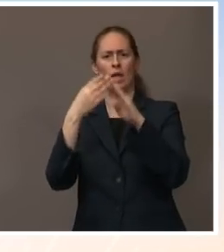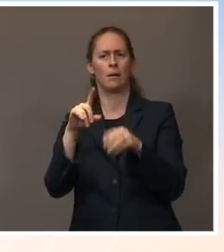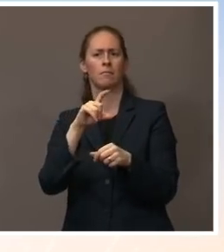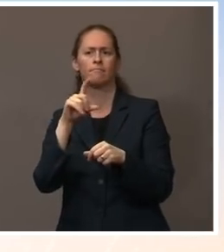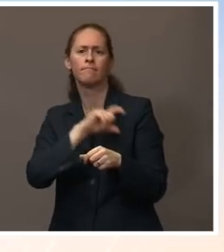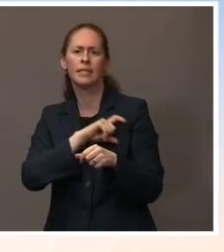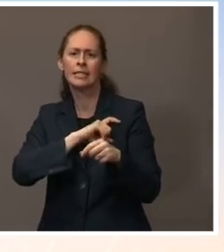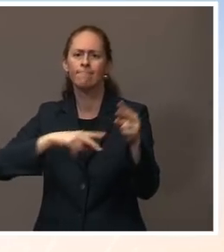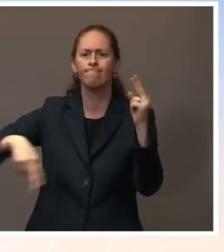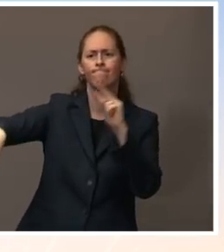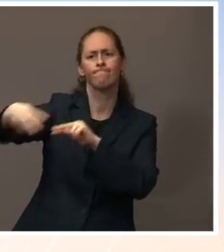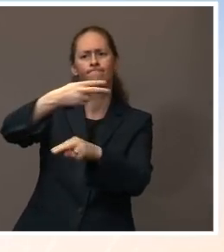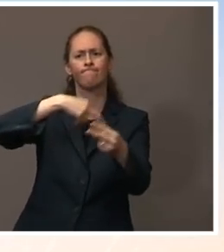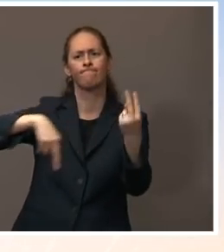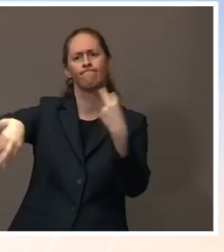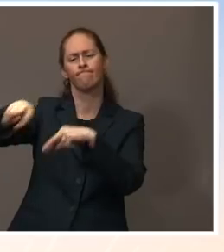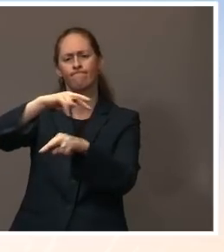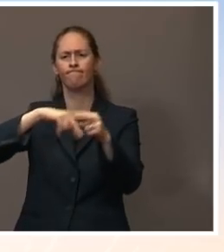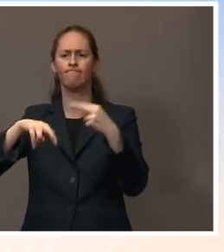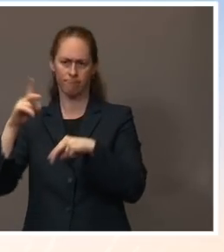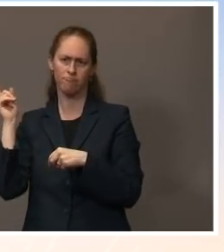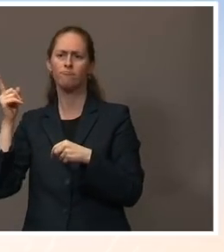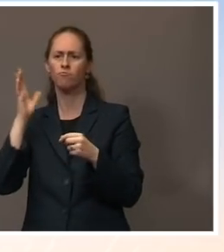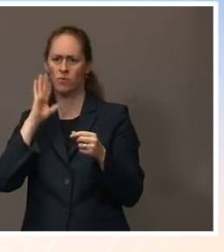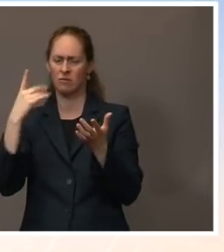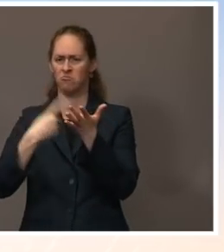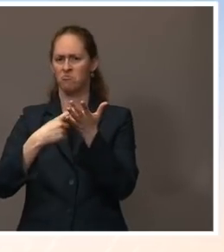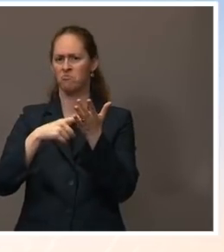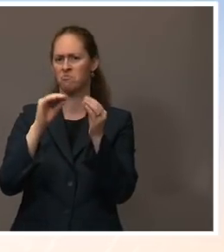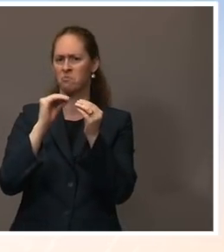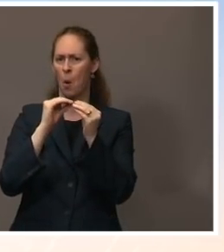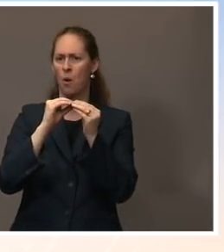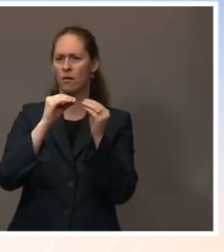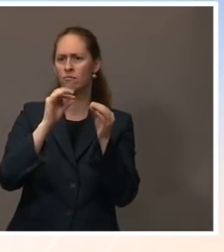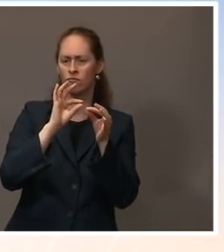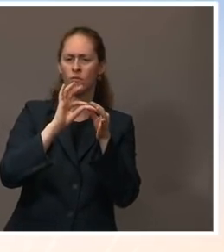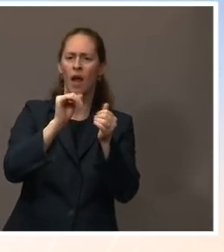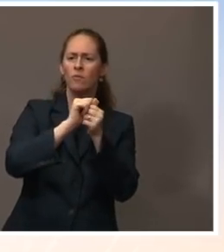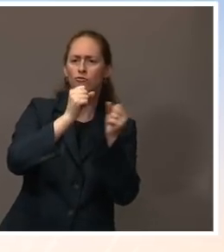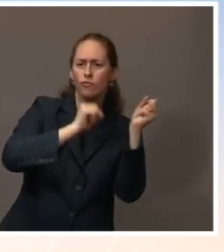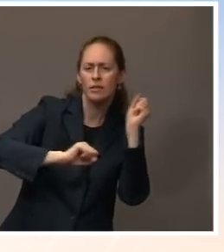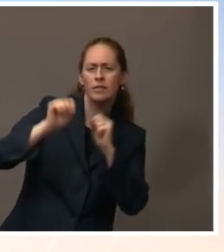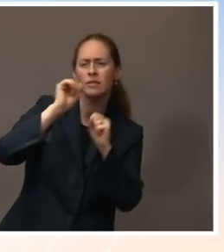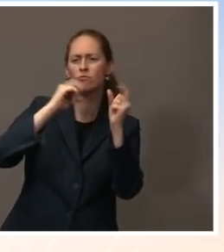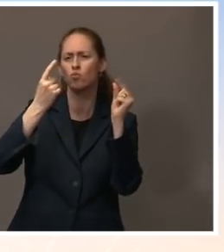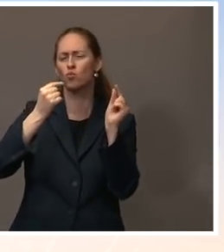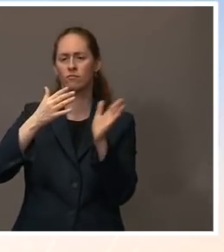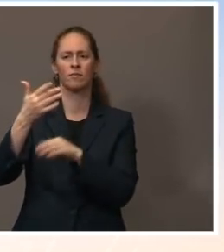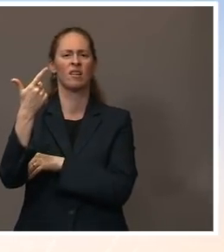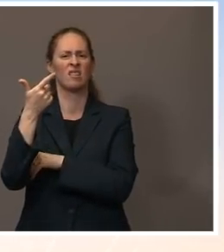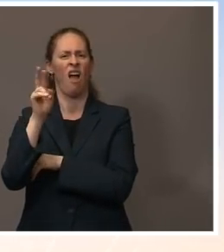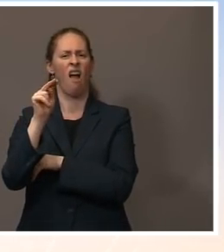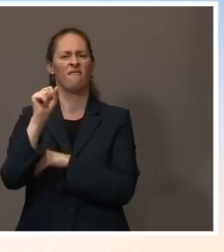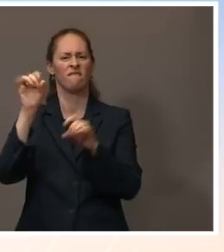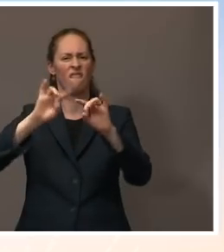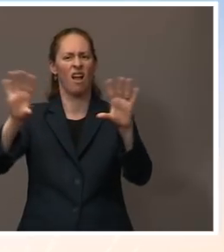and lay out a comprehensive strategy to address violent crime and gun violence as the -- as we enter the summer months.